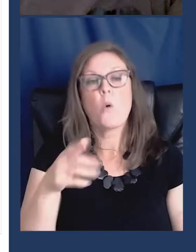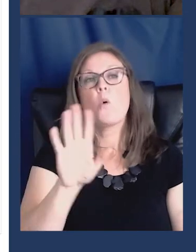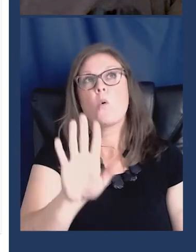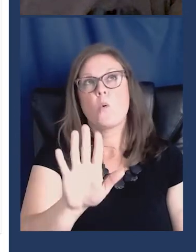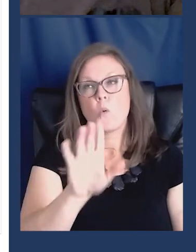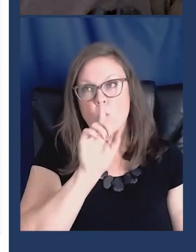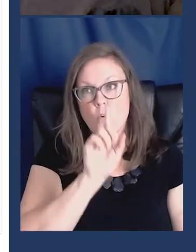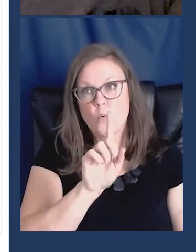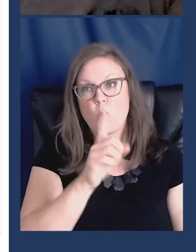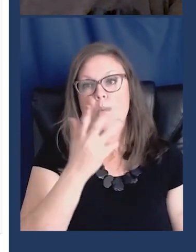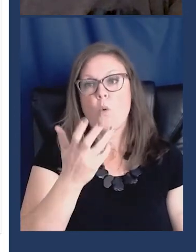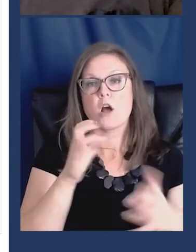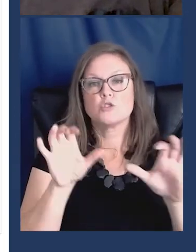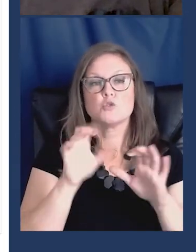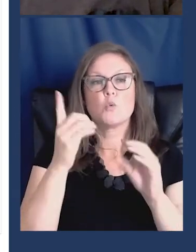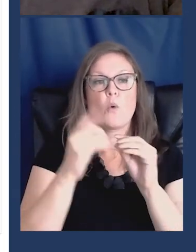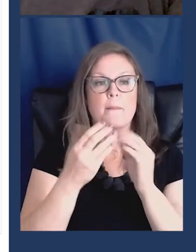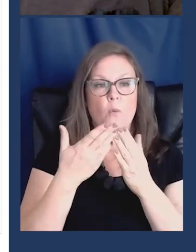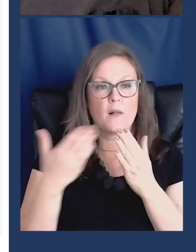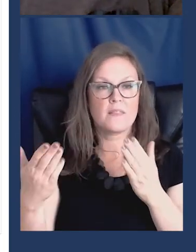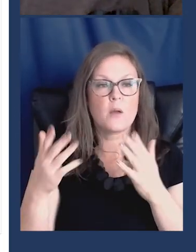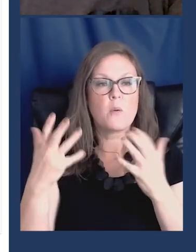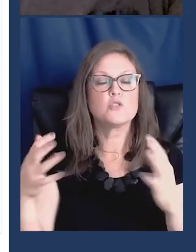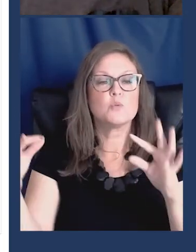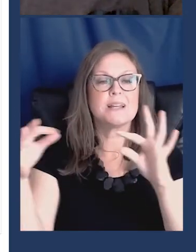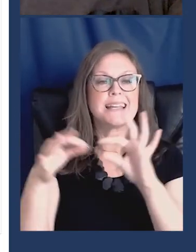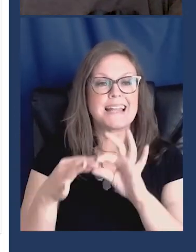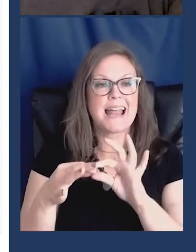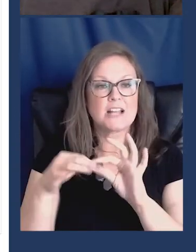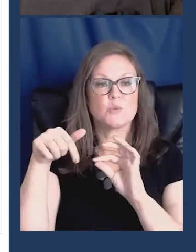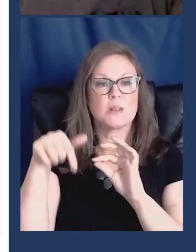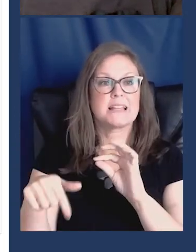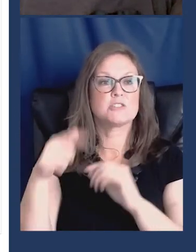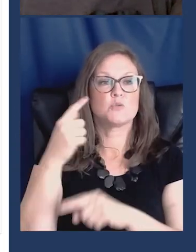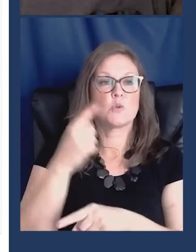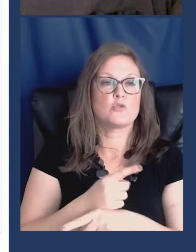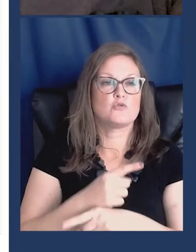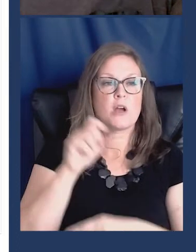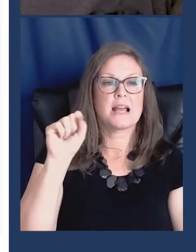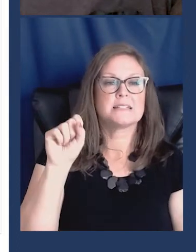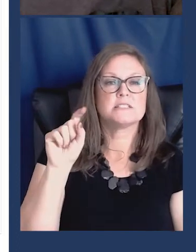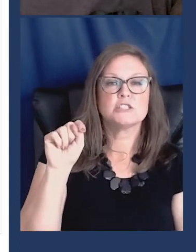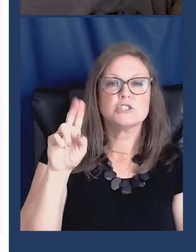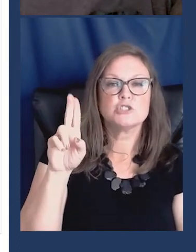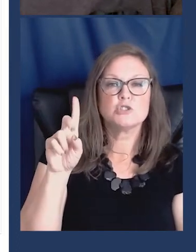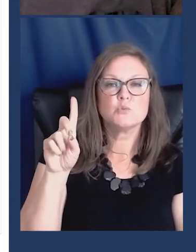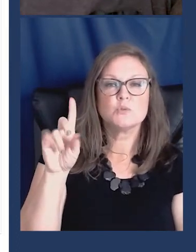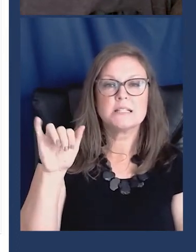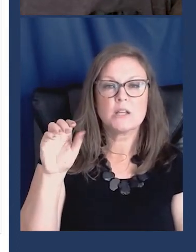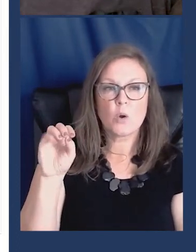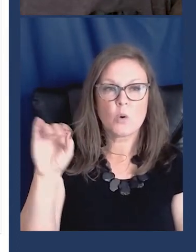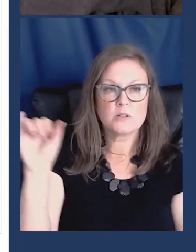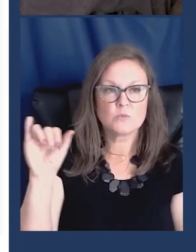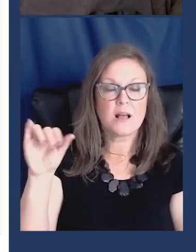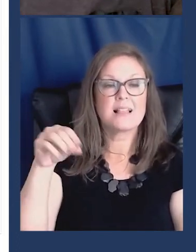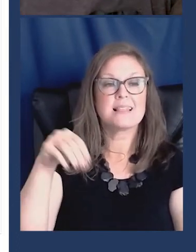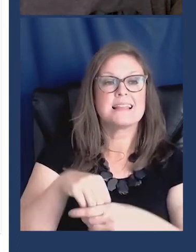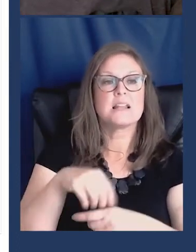Let's get this connected to the right studio as well. It is in the public studio, it is my Unity